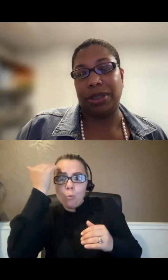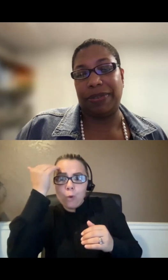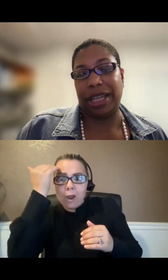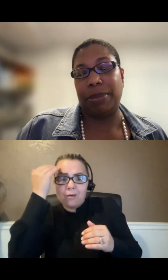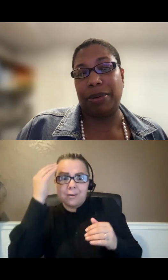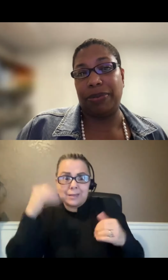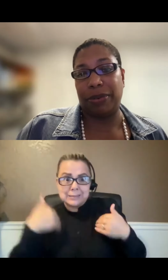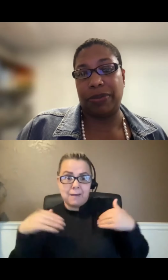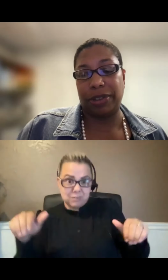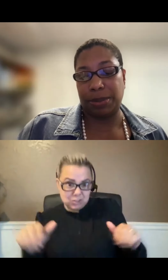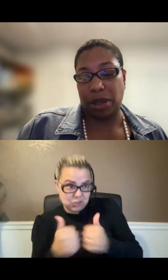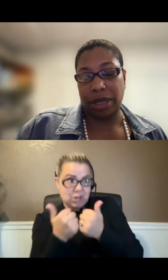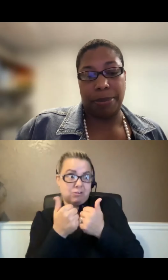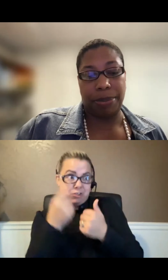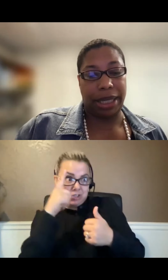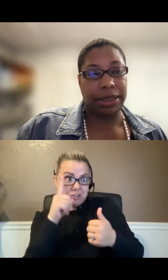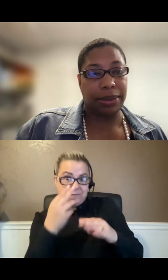tools available for smaller companies.